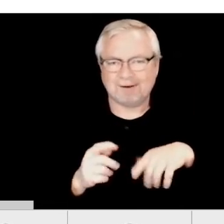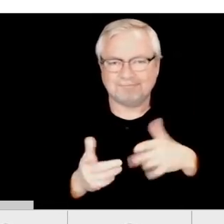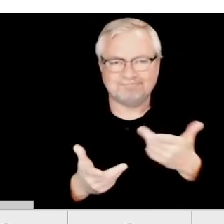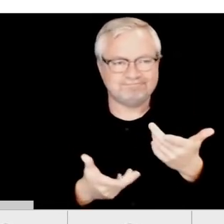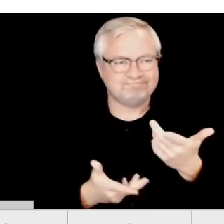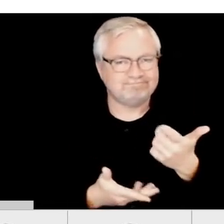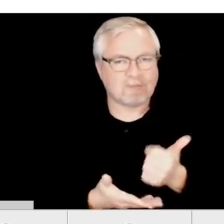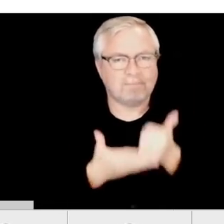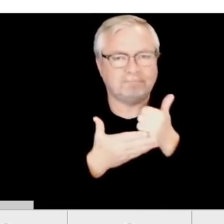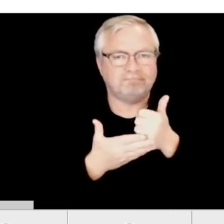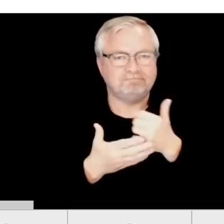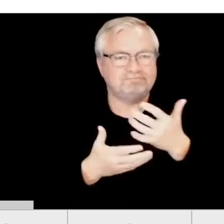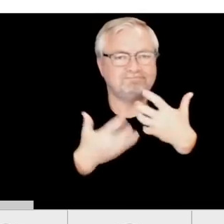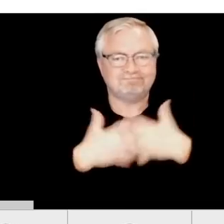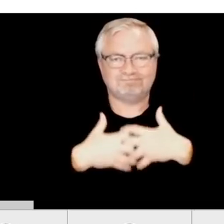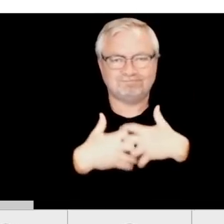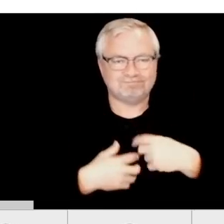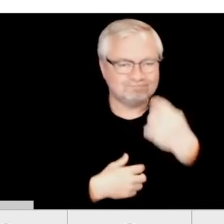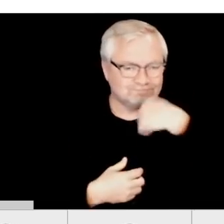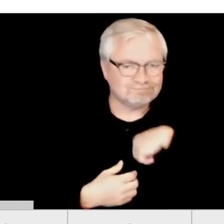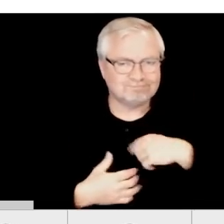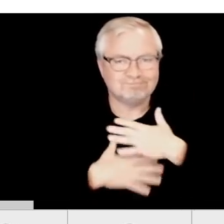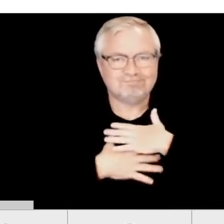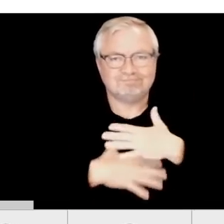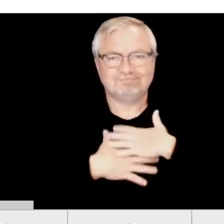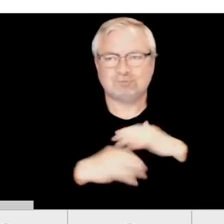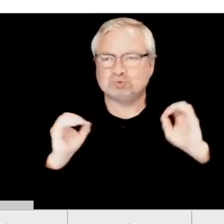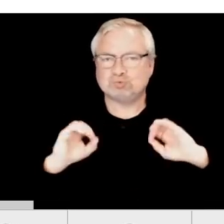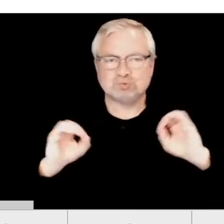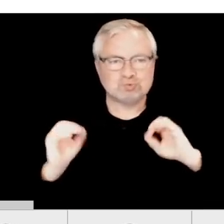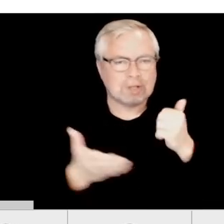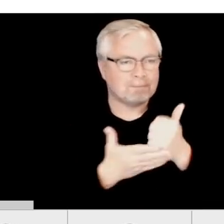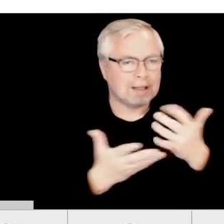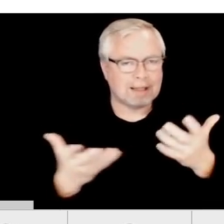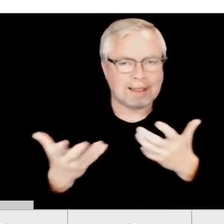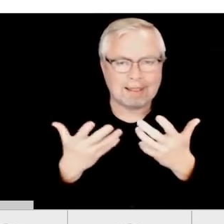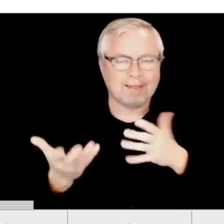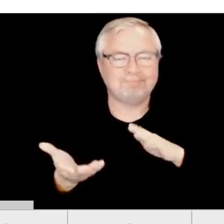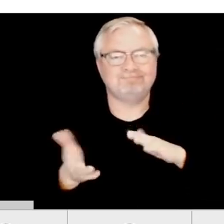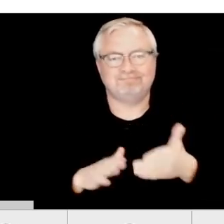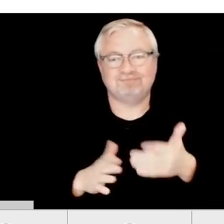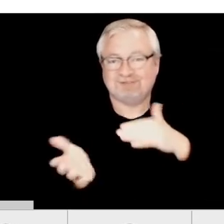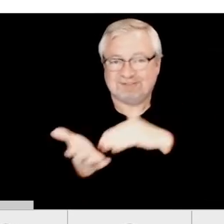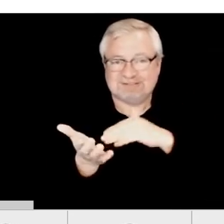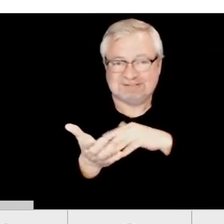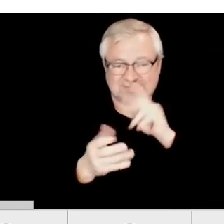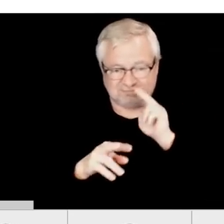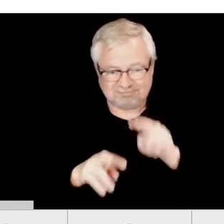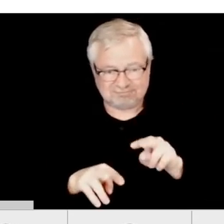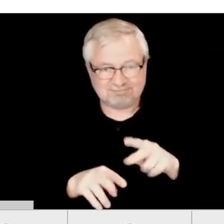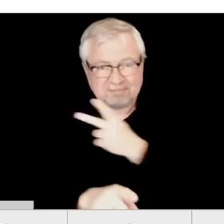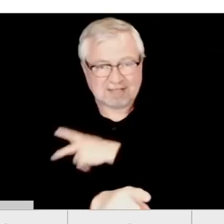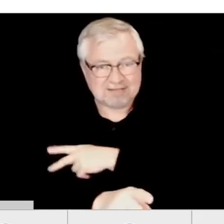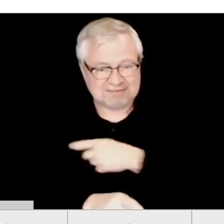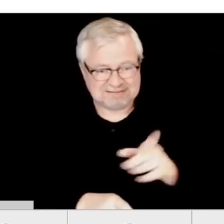And that's what clinicians tell us. If there is a patient that absolutely requires mechanical ventilation and